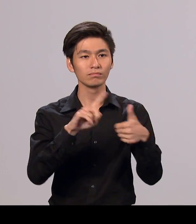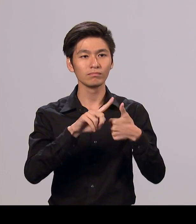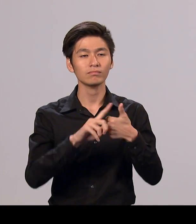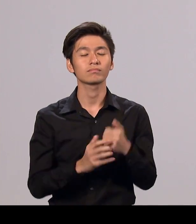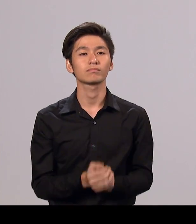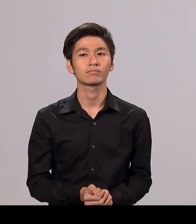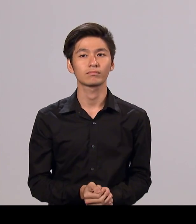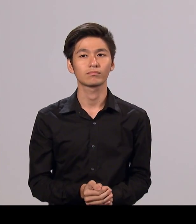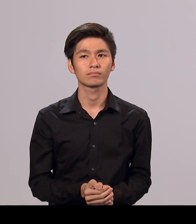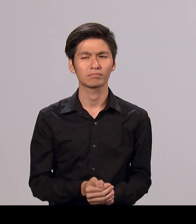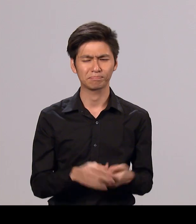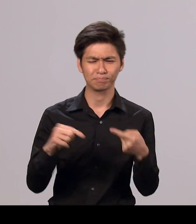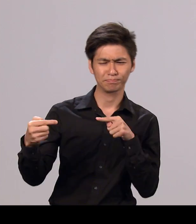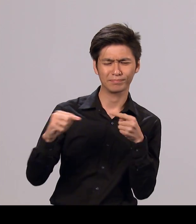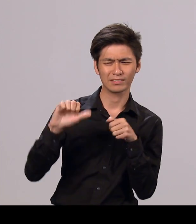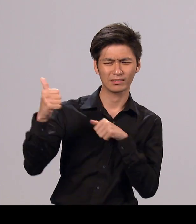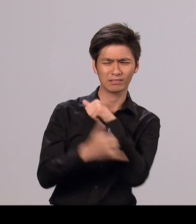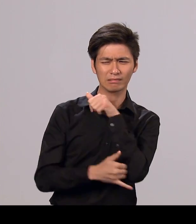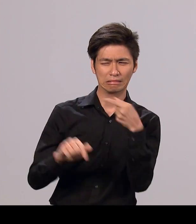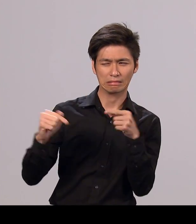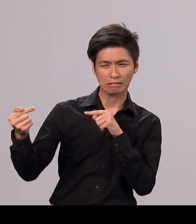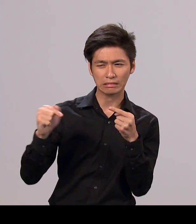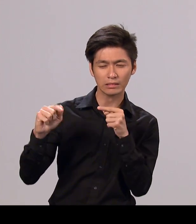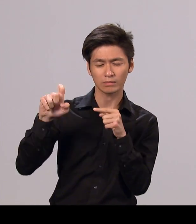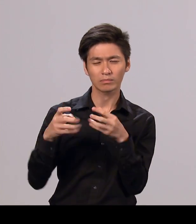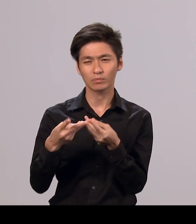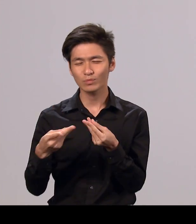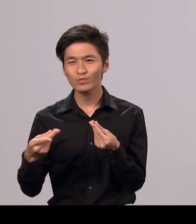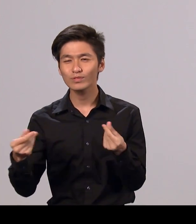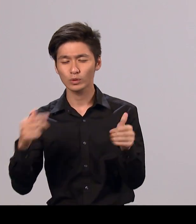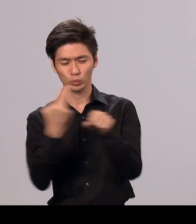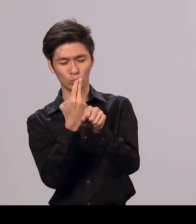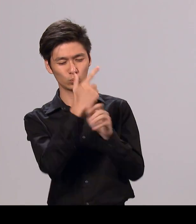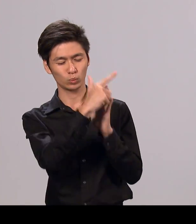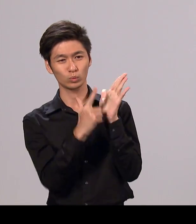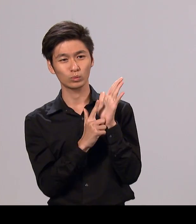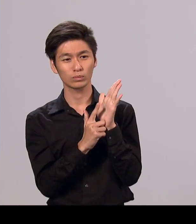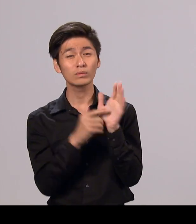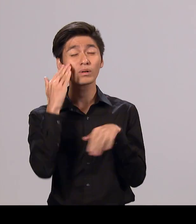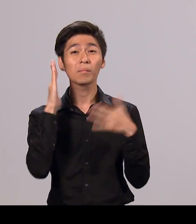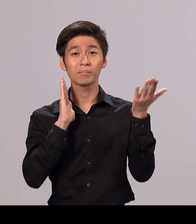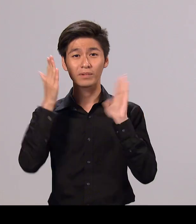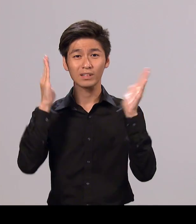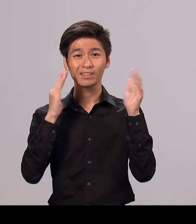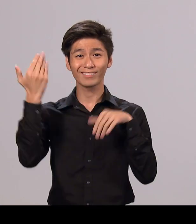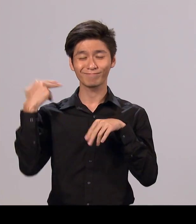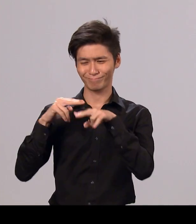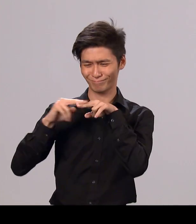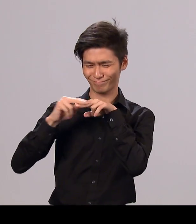When we have disputes with other countries that is how we settle them. With Malaysia, when there was a quarrel over Pedra Branca,